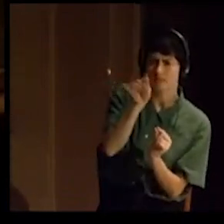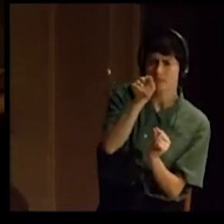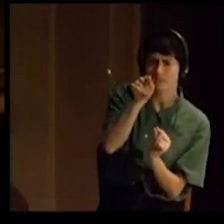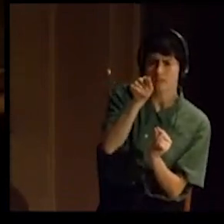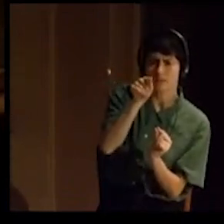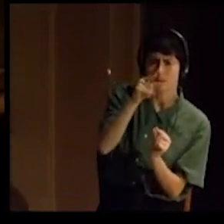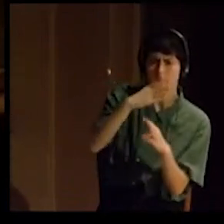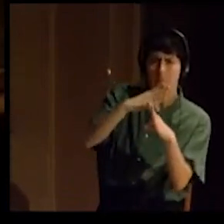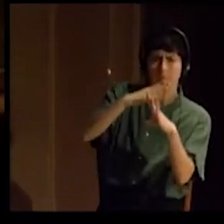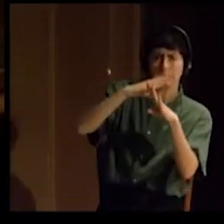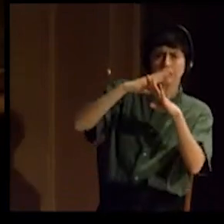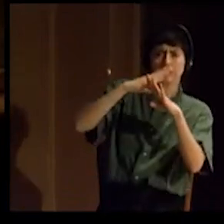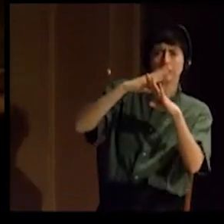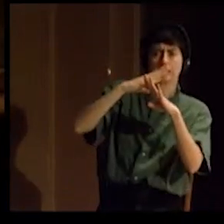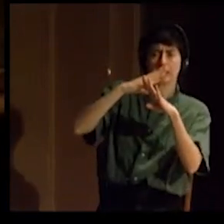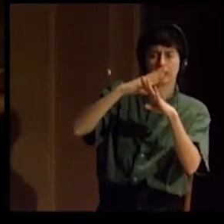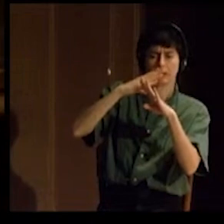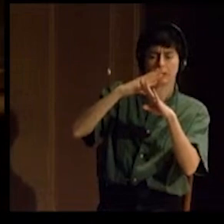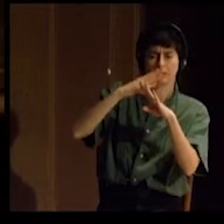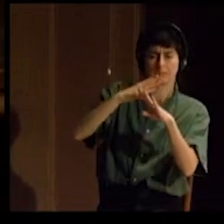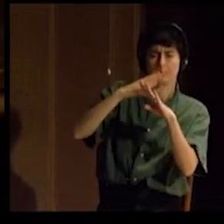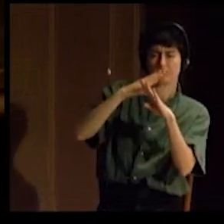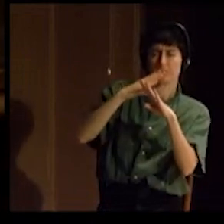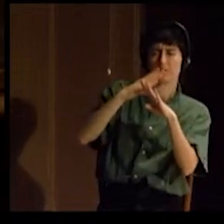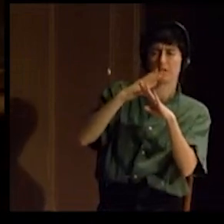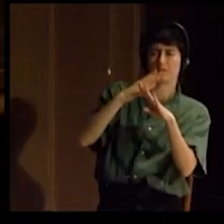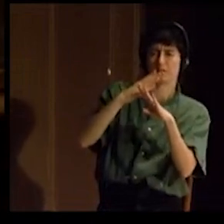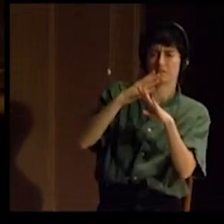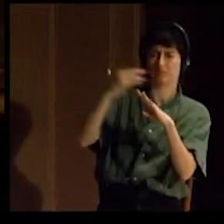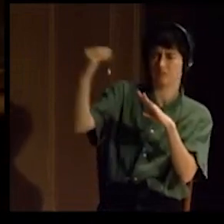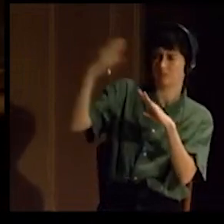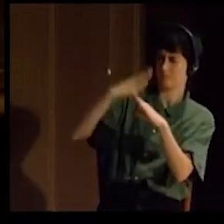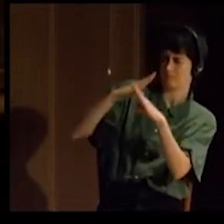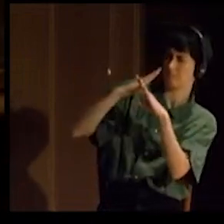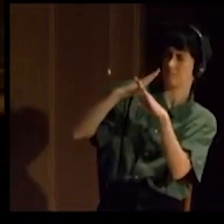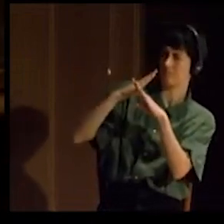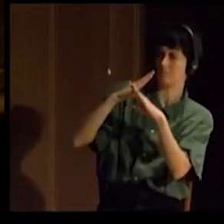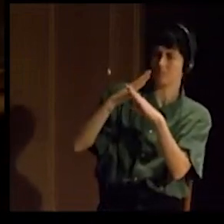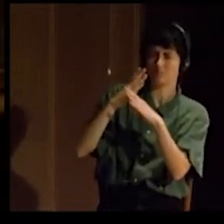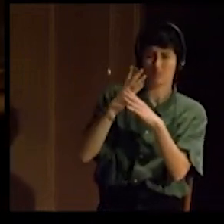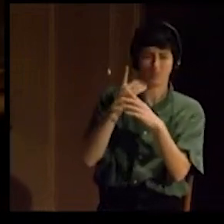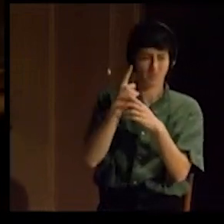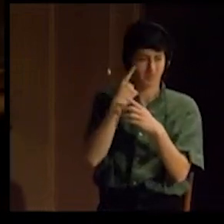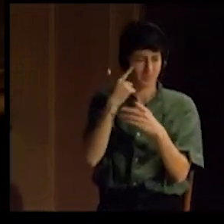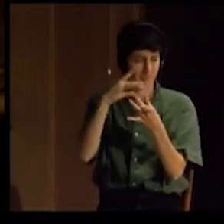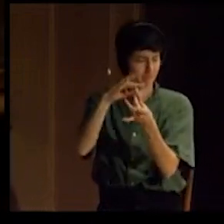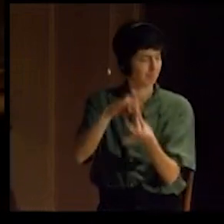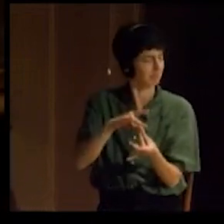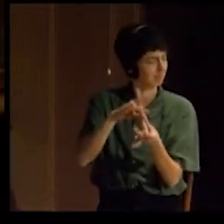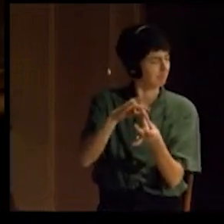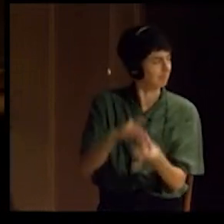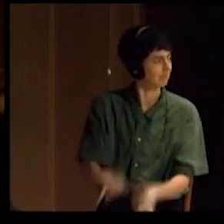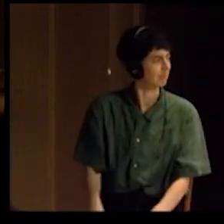the temperature of the bird has to do with that? Yeah, that's a great question. And it's totally fine